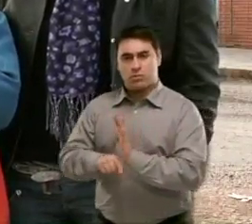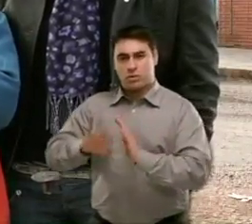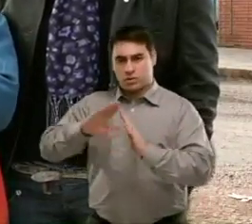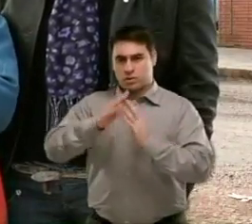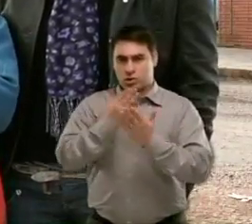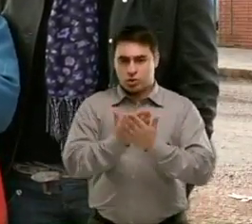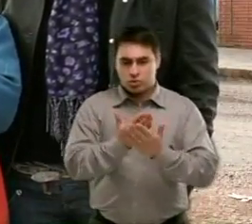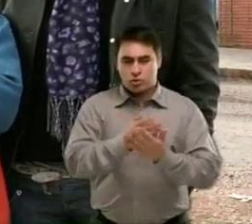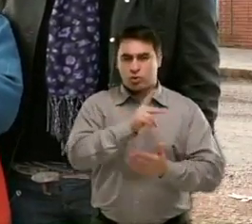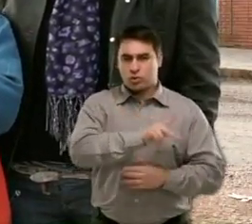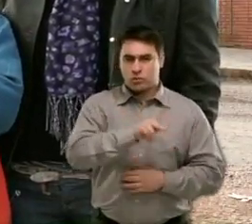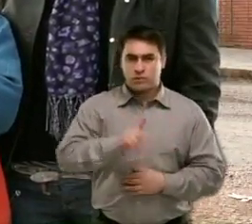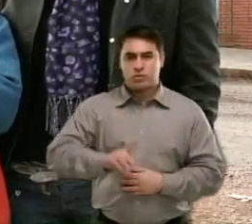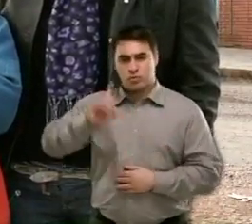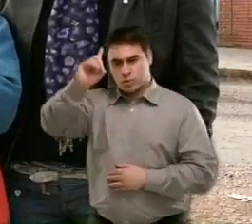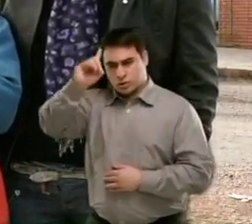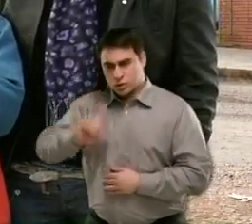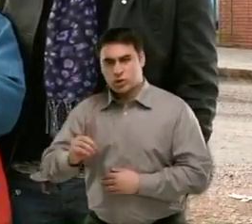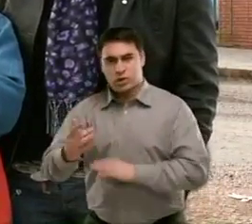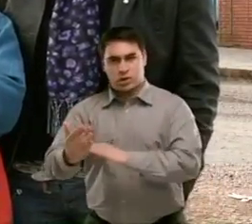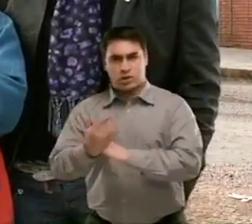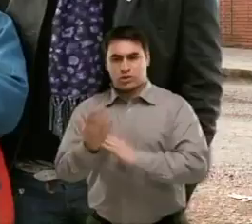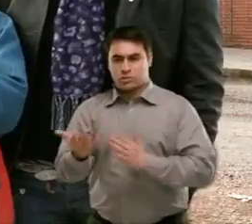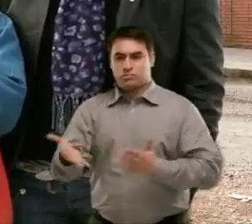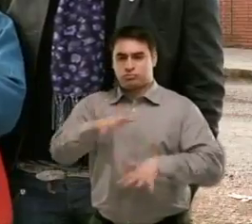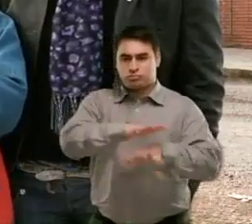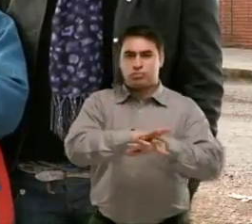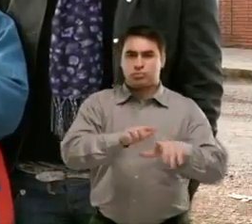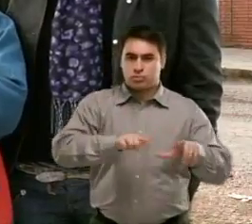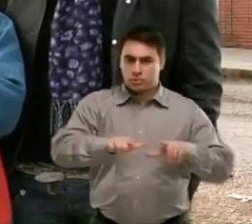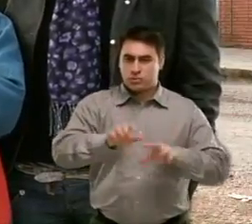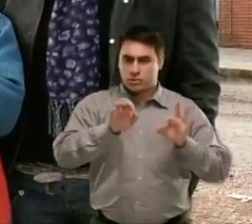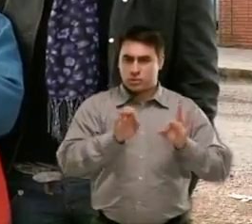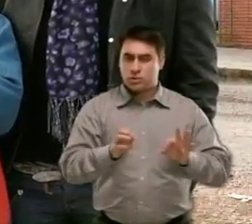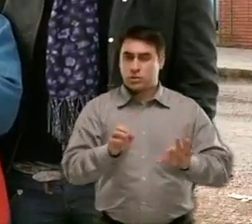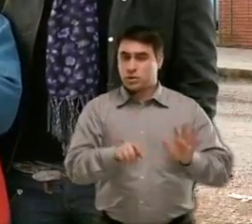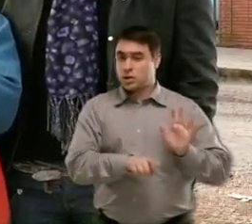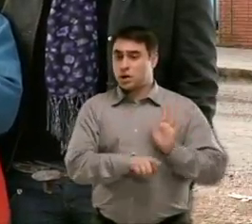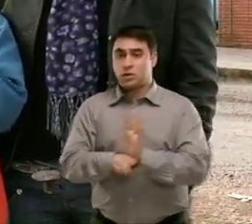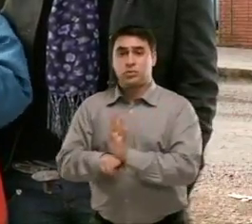this inclusion effort, has helped him so much because then he does not feel discriminated against.